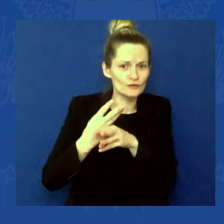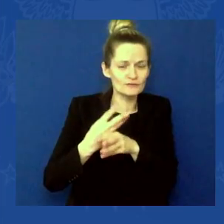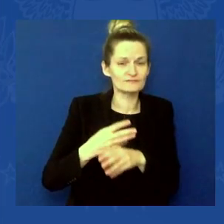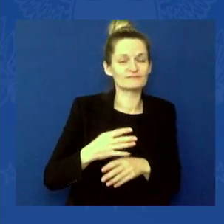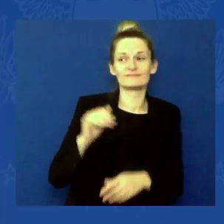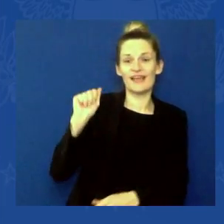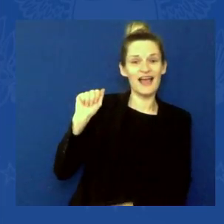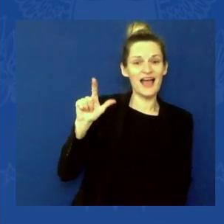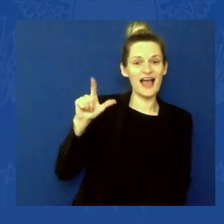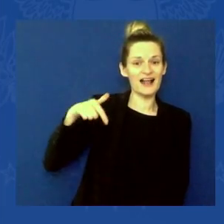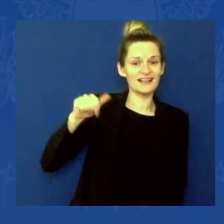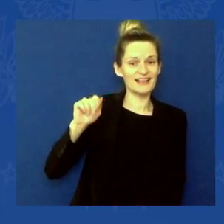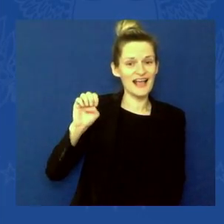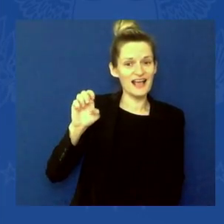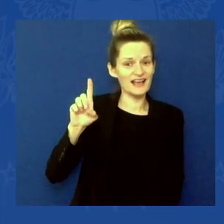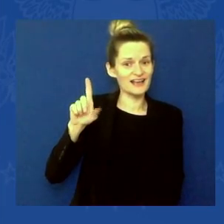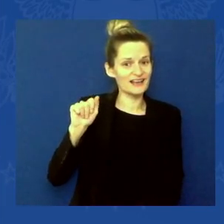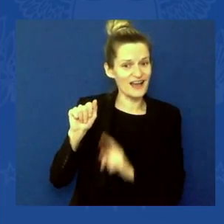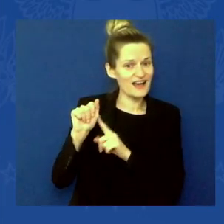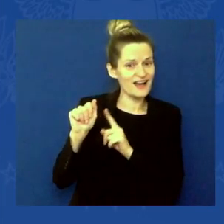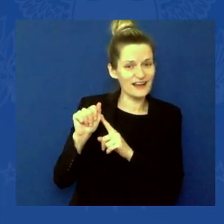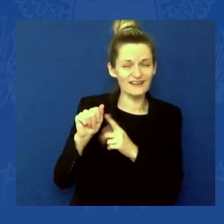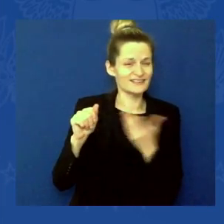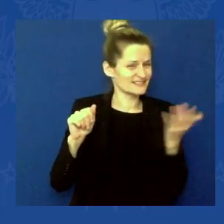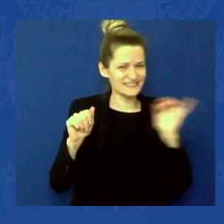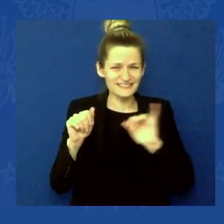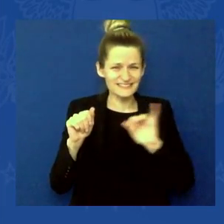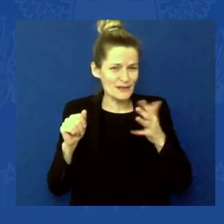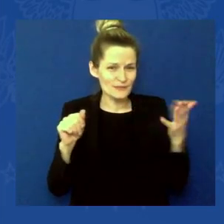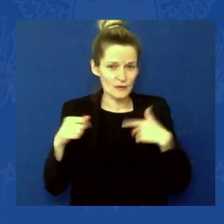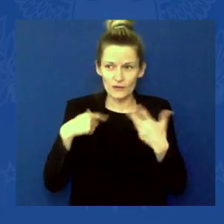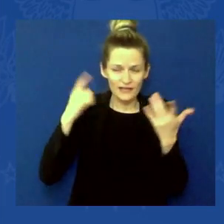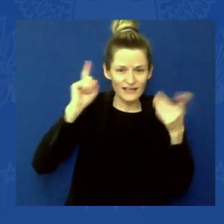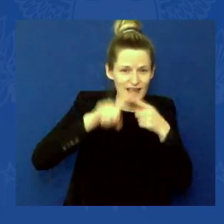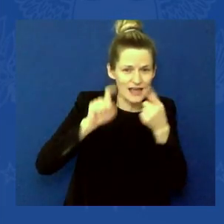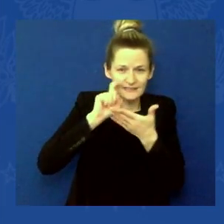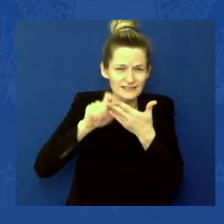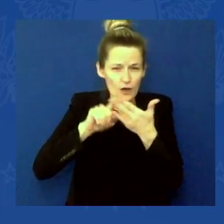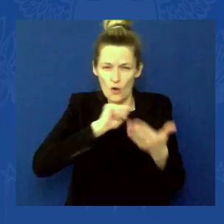And we are, as you well know -- because you follow this -- we are in a number of places where we're doing that